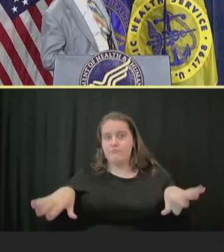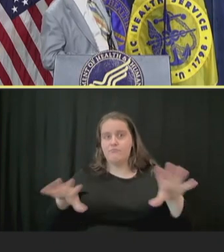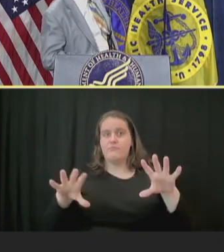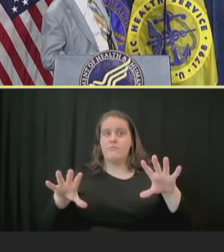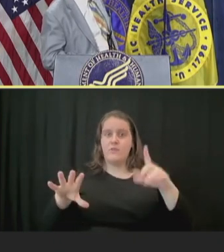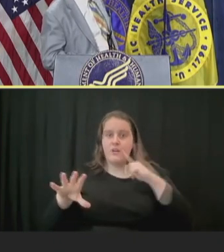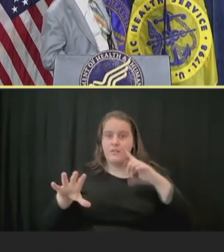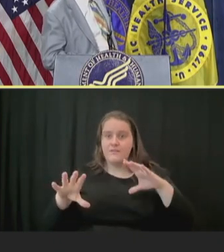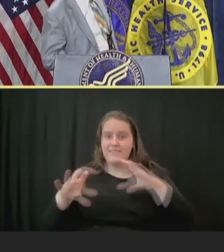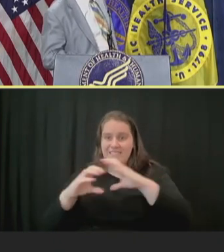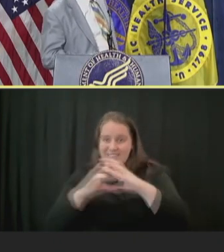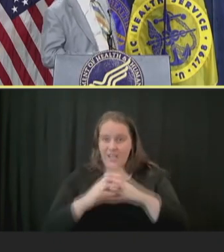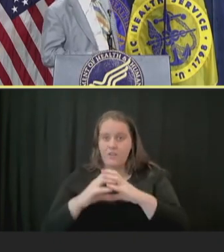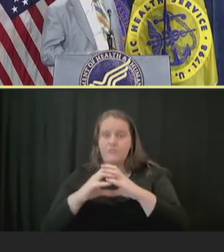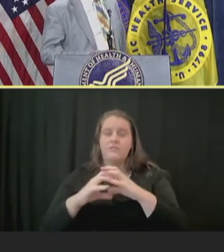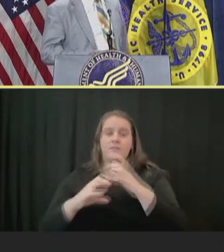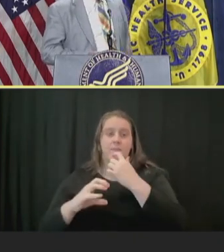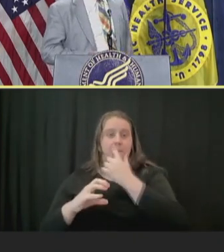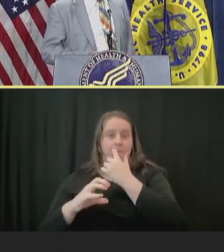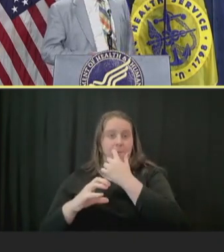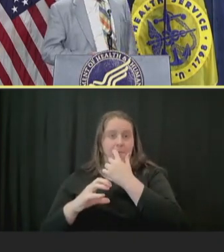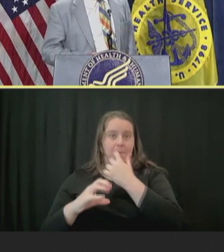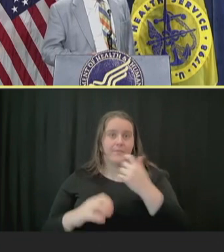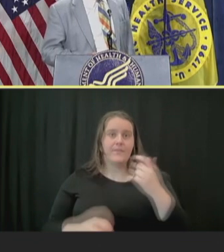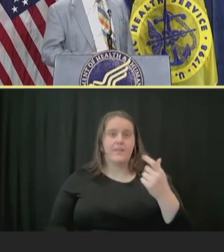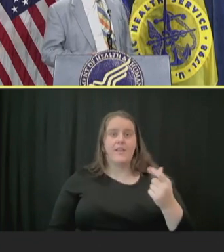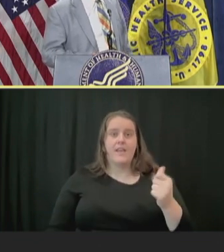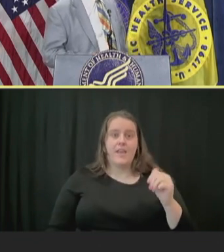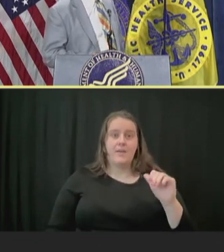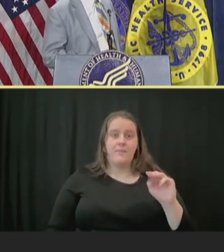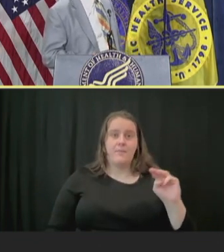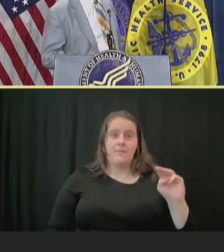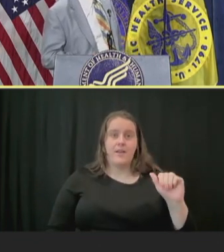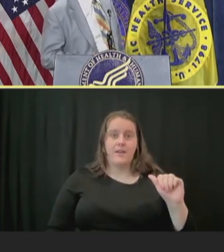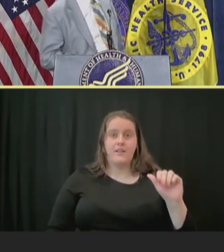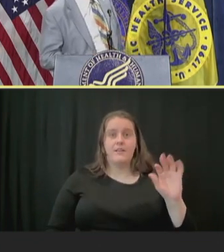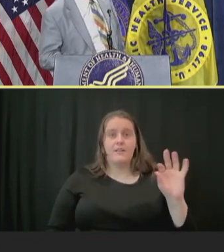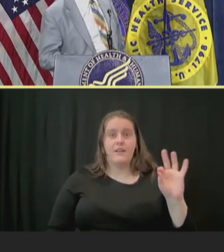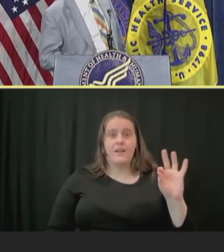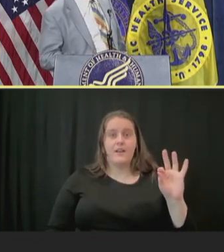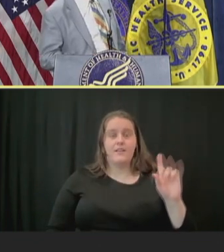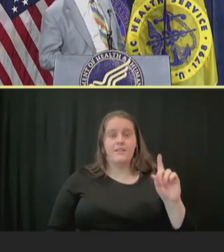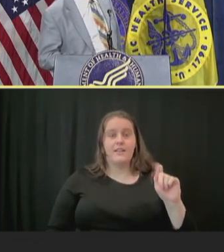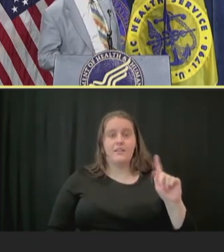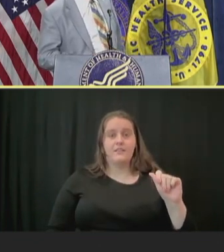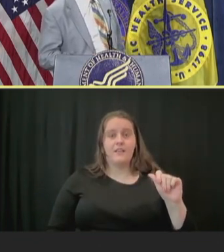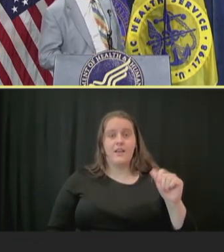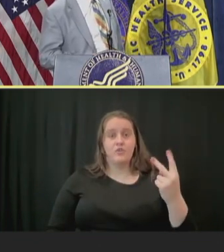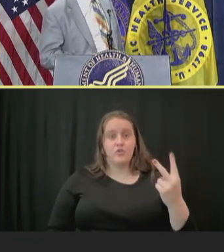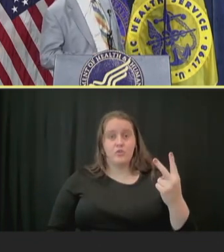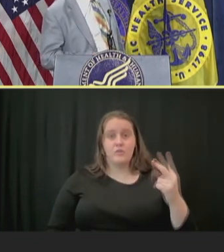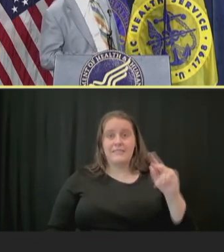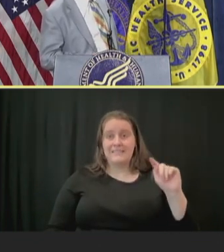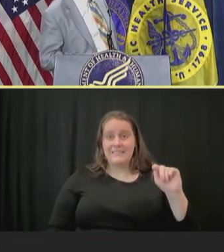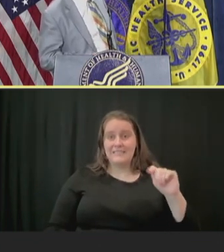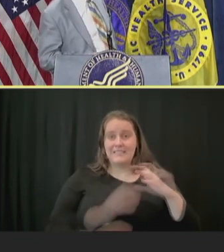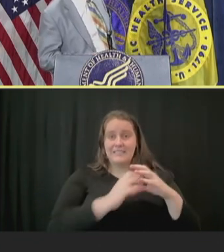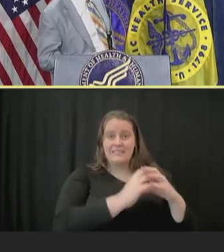discuss are the gamma 9 delta 2 T cells that are restricted by conserved butyrophilin 3A1 and other